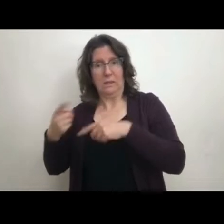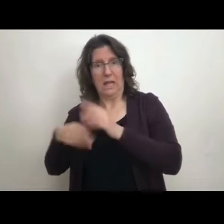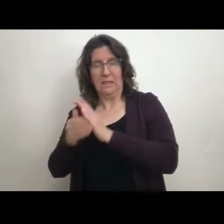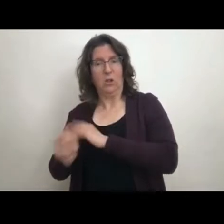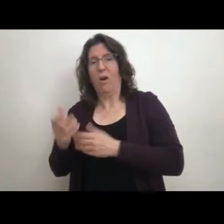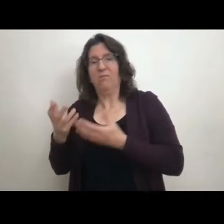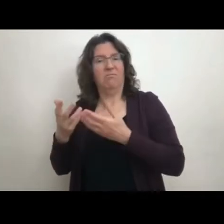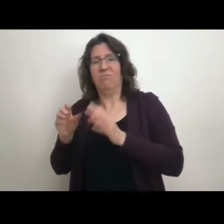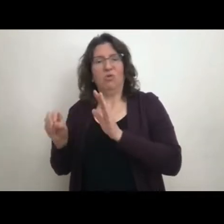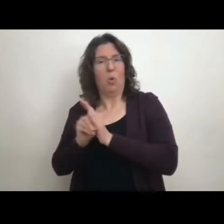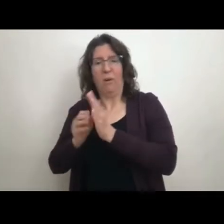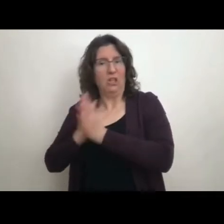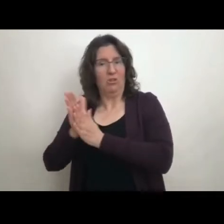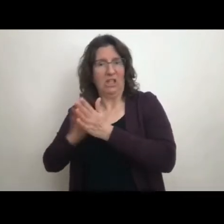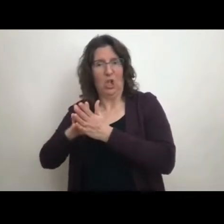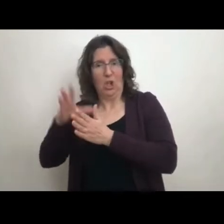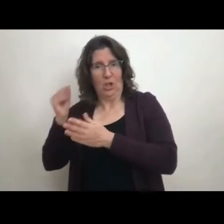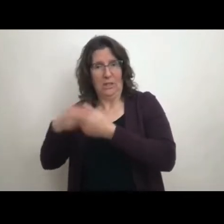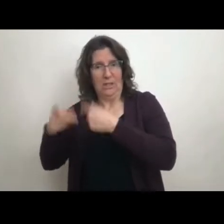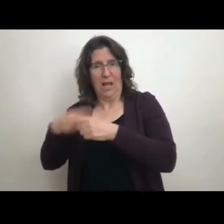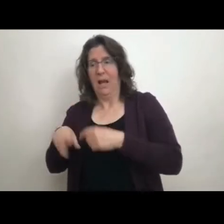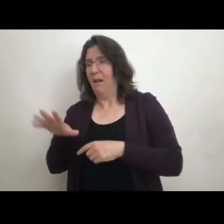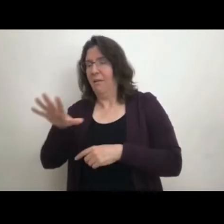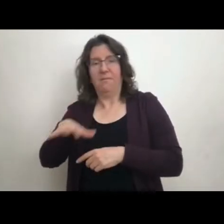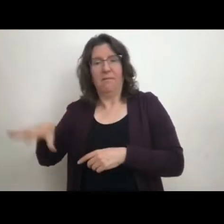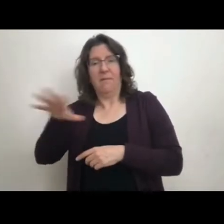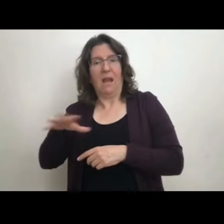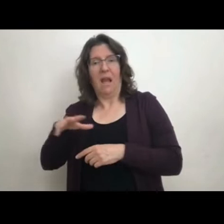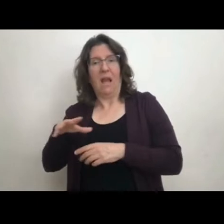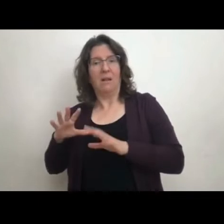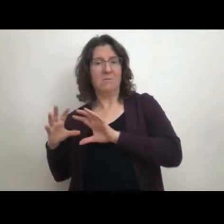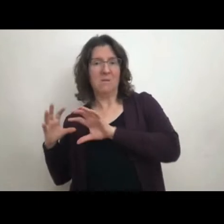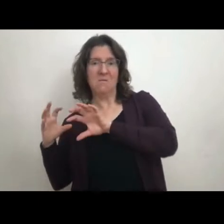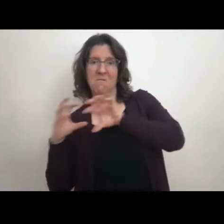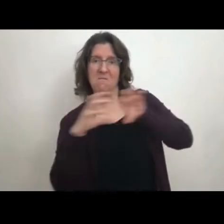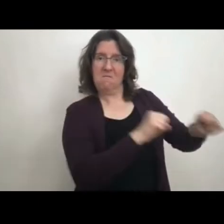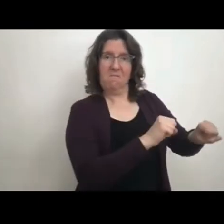Individuals who speak but who do not sign and have no interest in learning sign language.